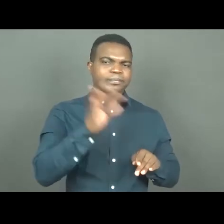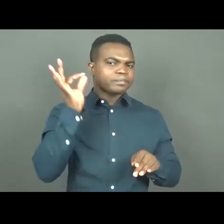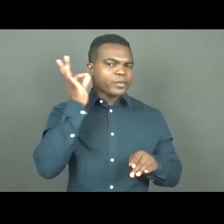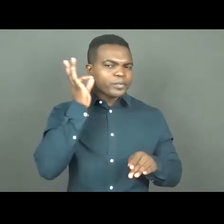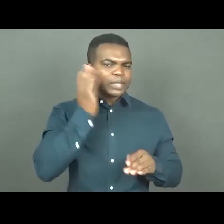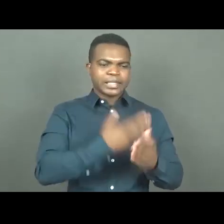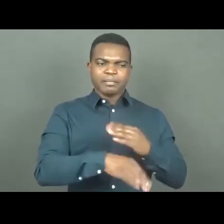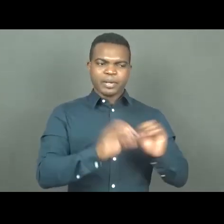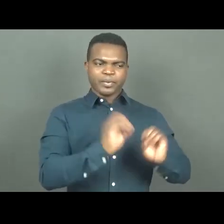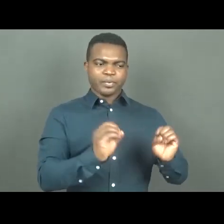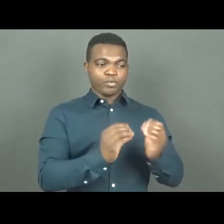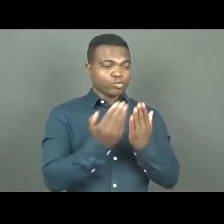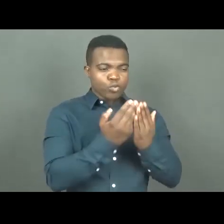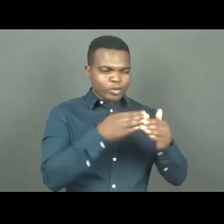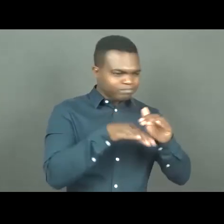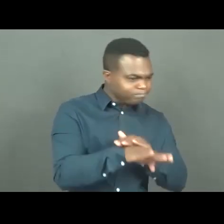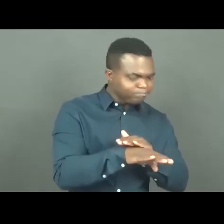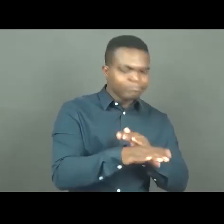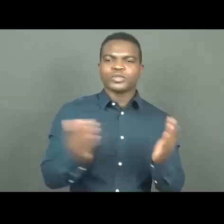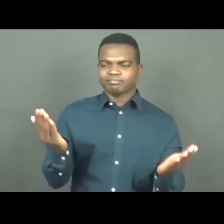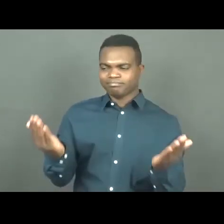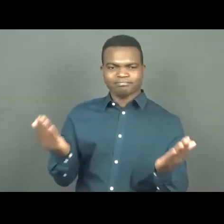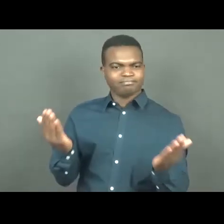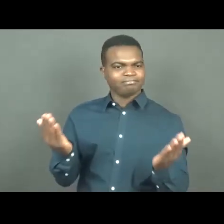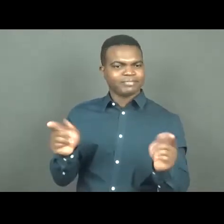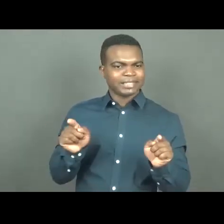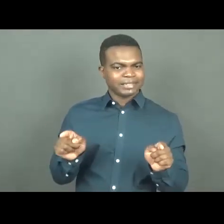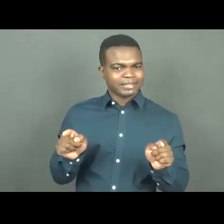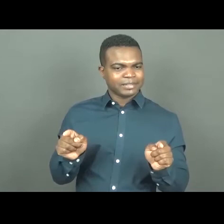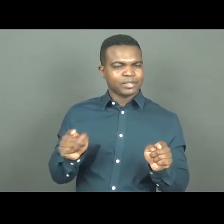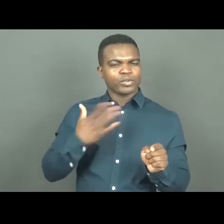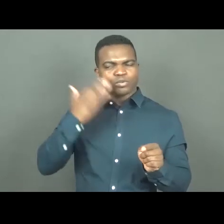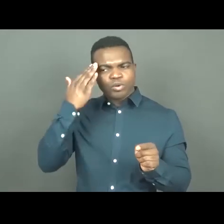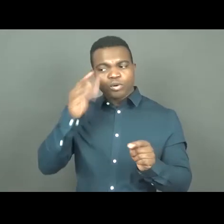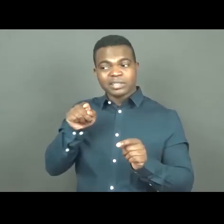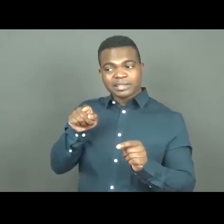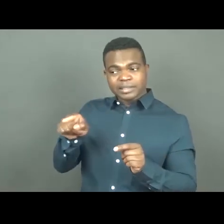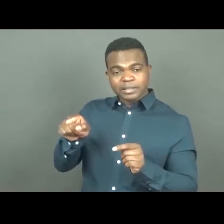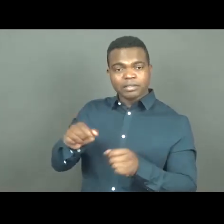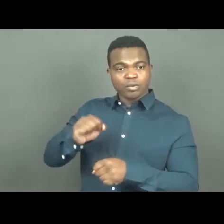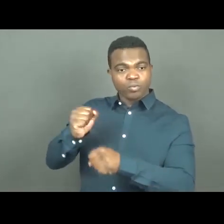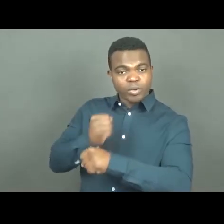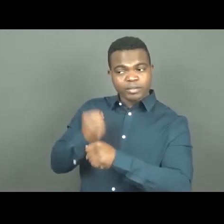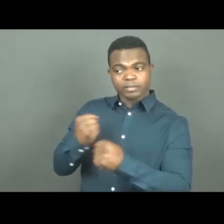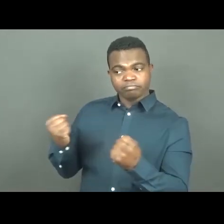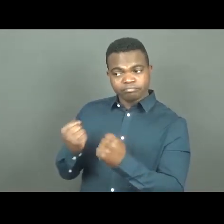compared to those without a disability. So, across a few sectors or thematics, we wanted to know the